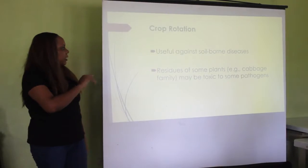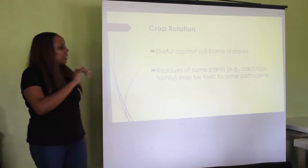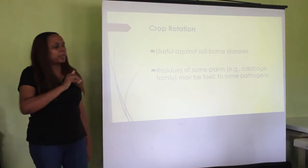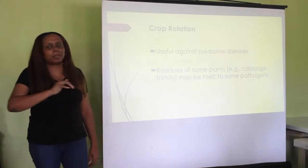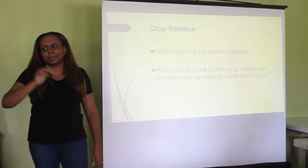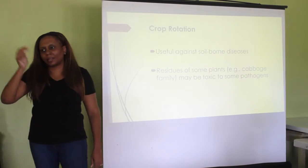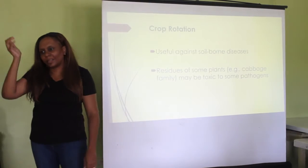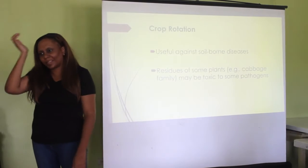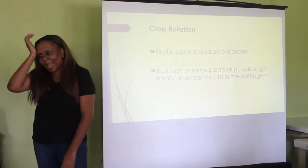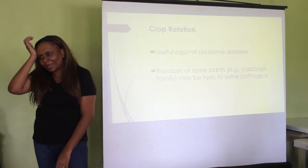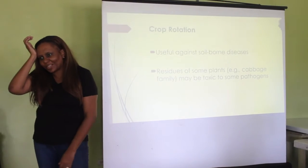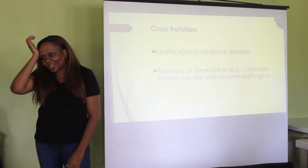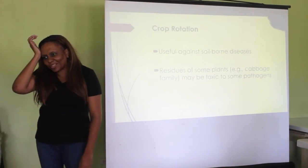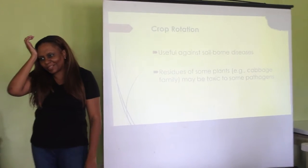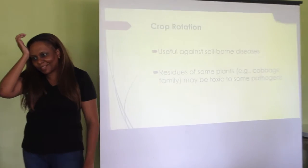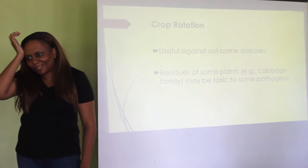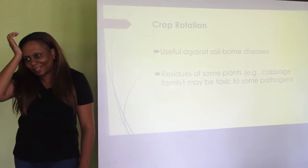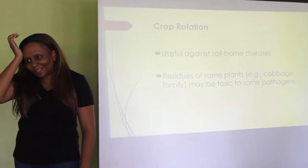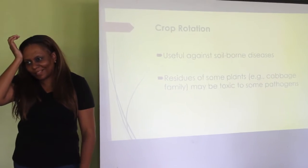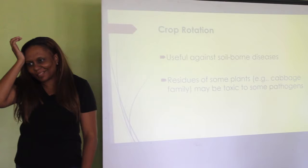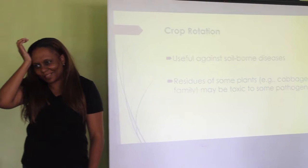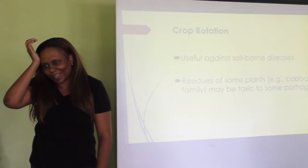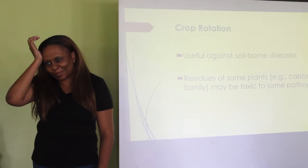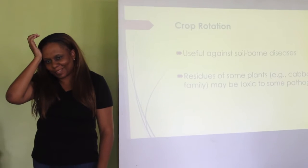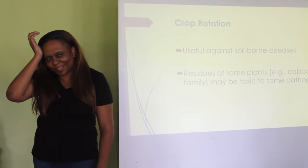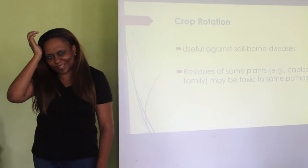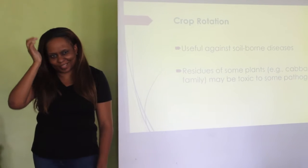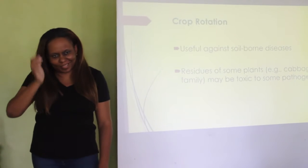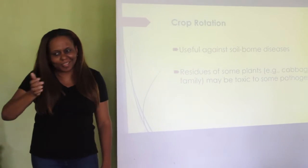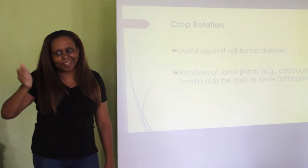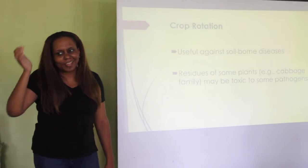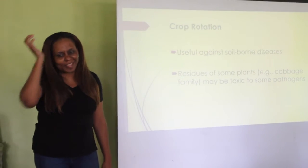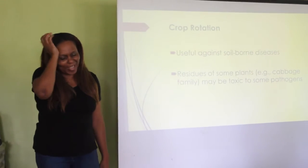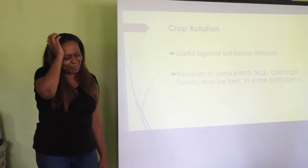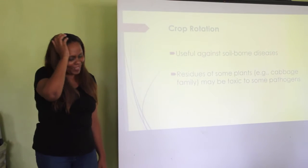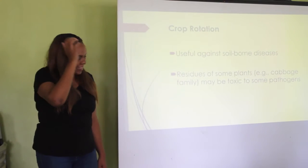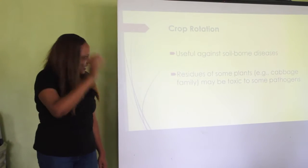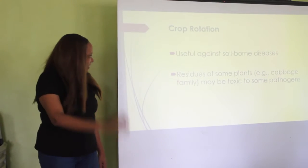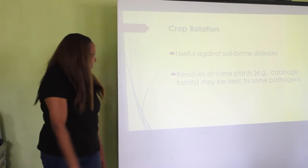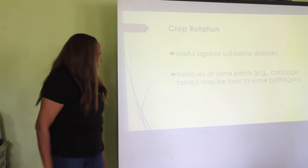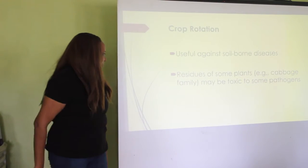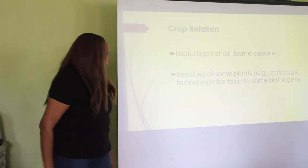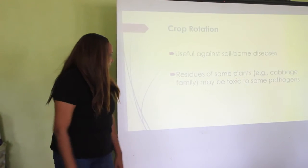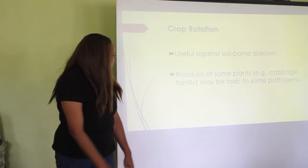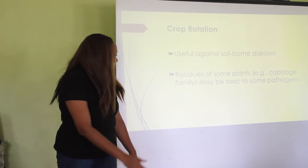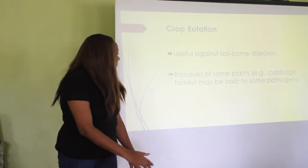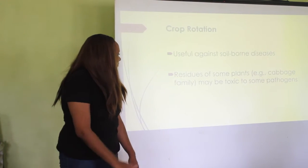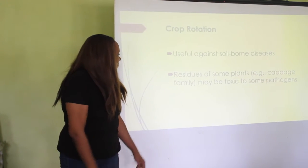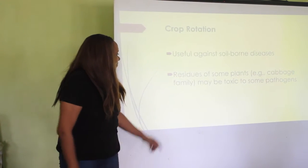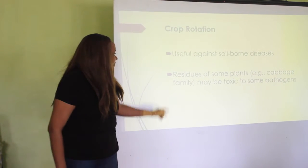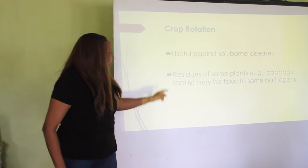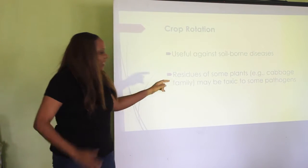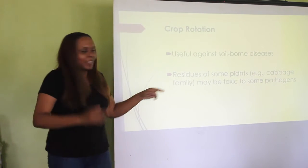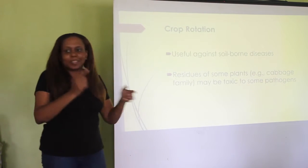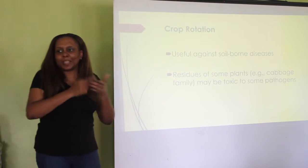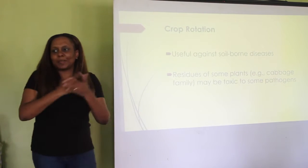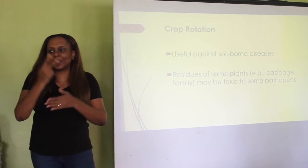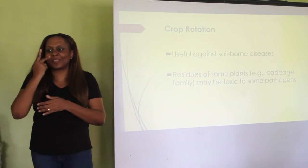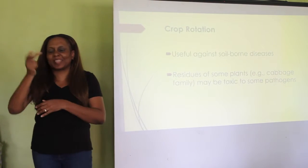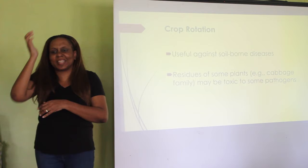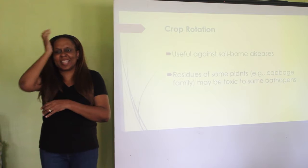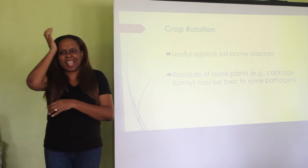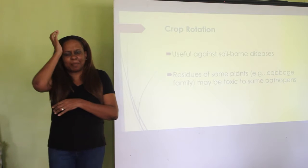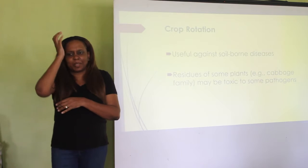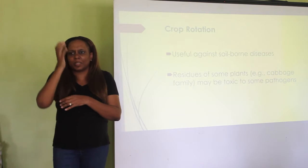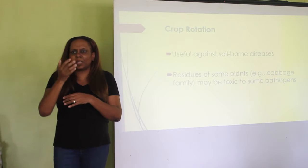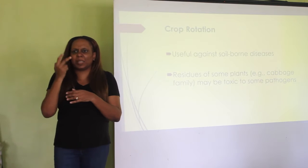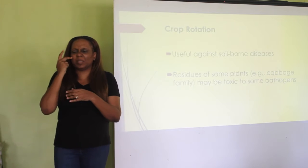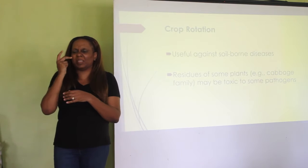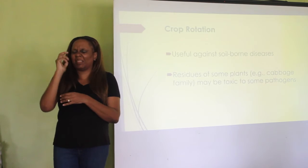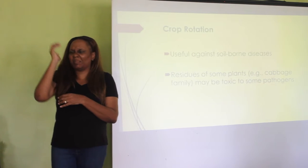may be toxic to some other pathogens right so that is why sometimes even people plant